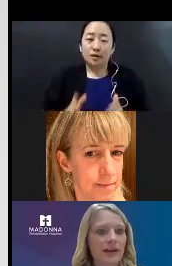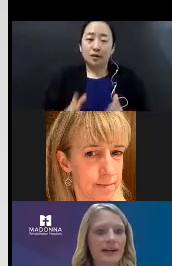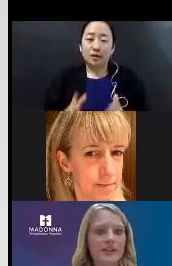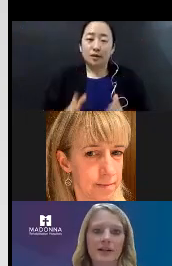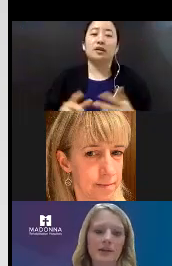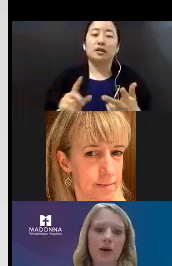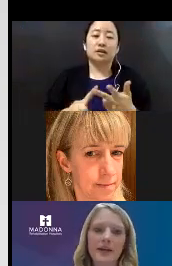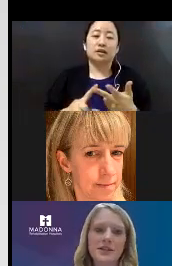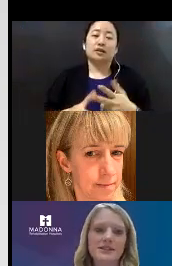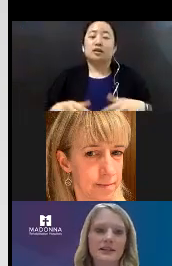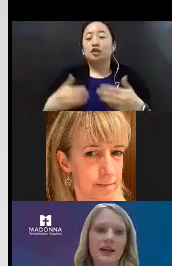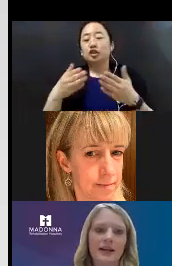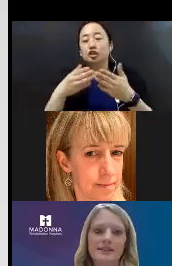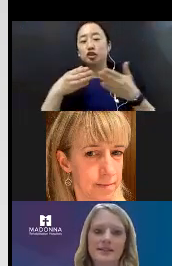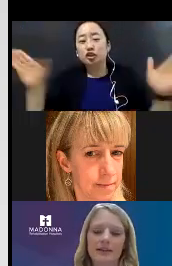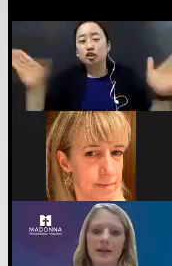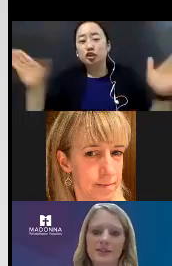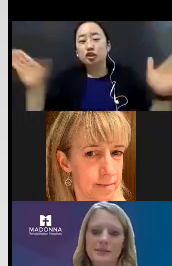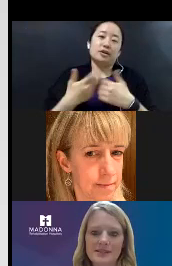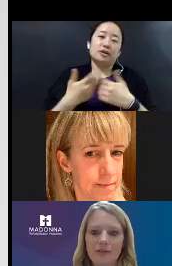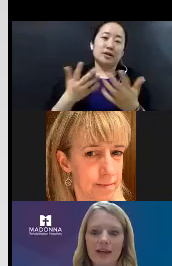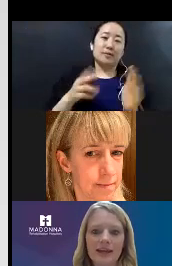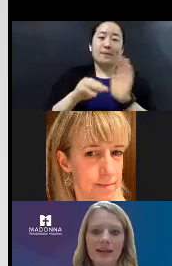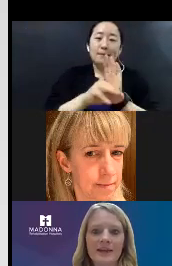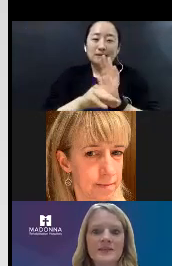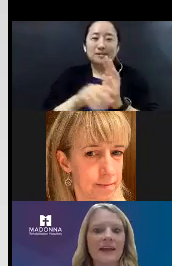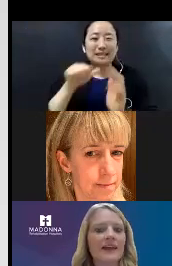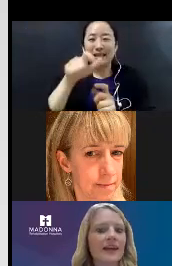AND SHARED WITH ALL PATIENTS, NOT PATIENT SPECIFIC.